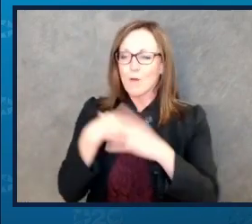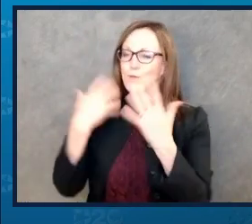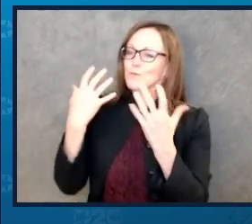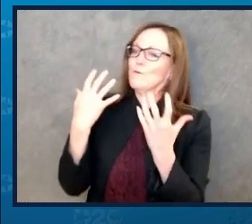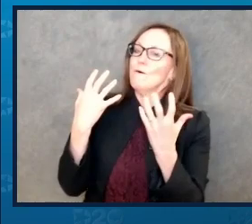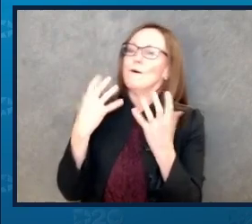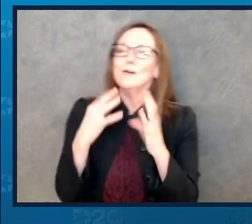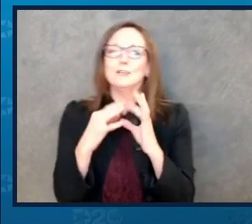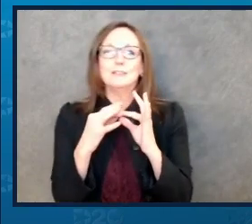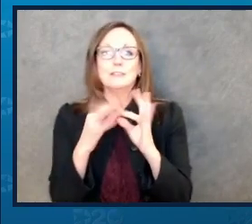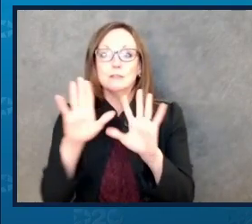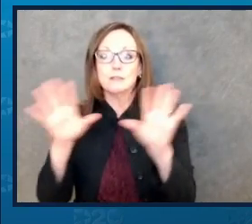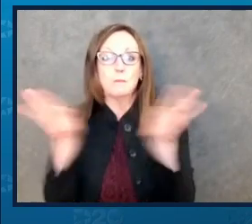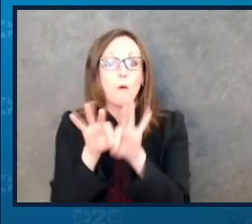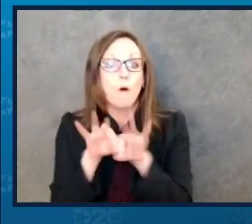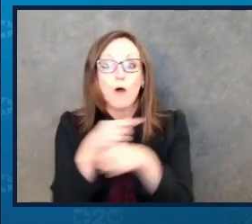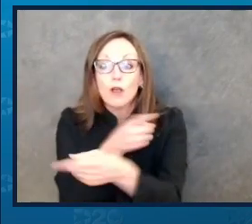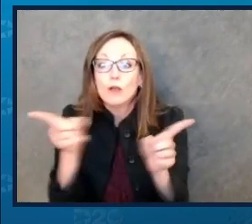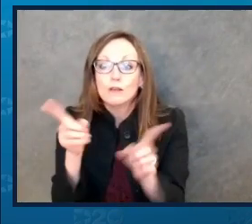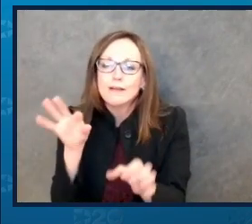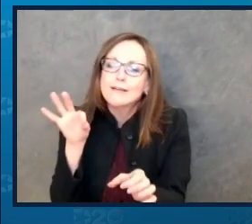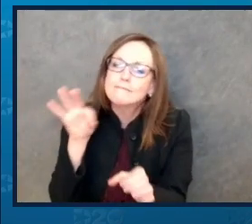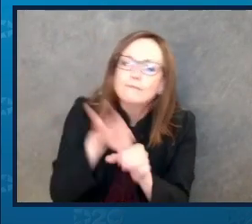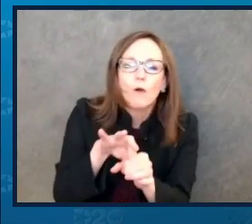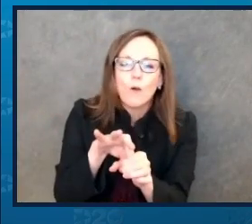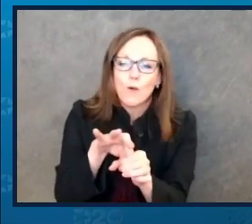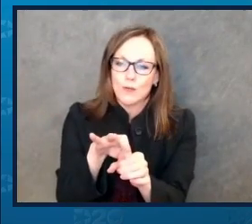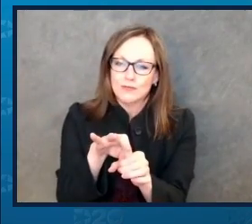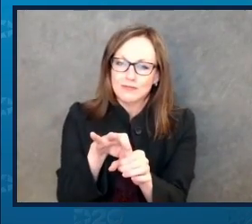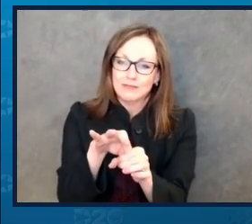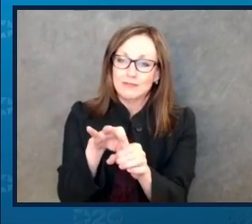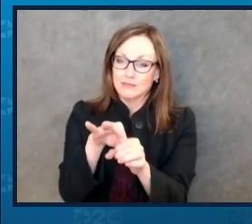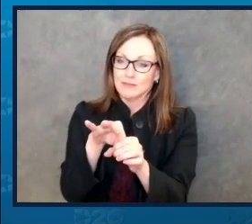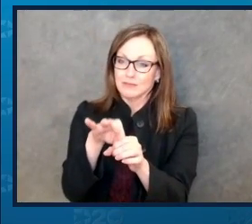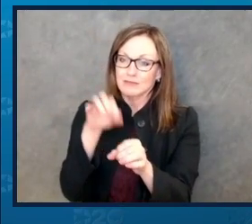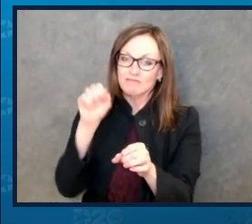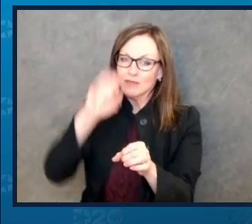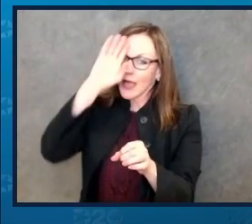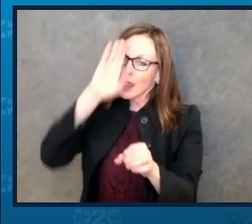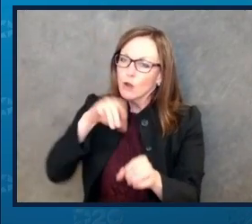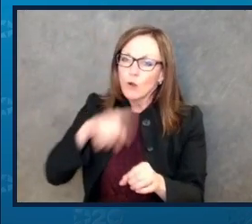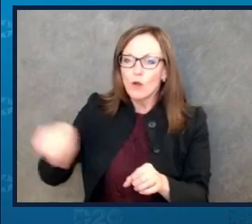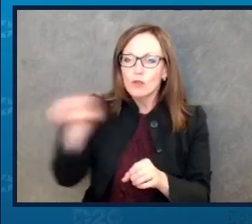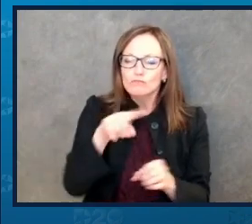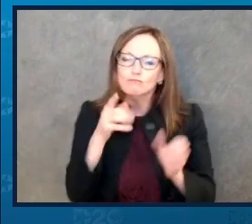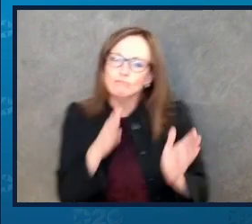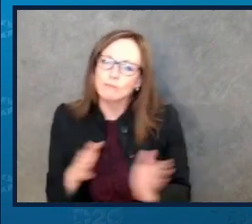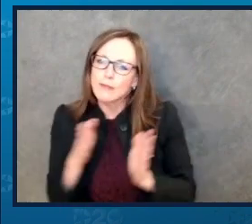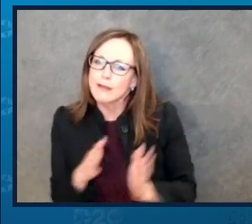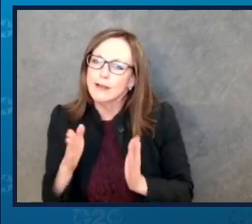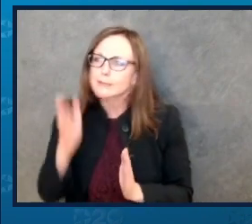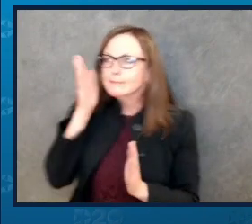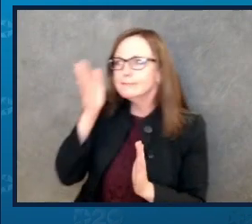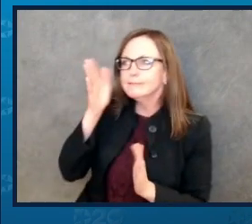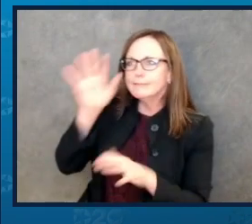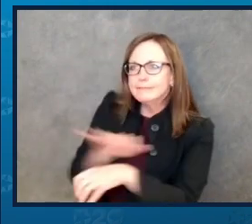IMPORTANCE OF VOTING. KNOW MANY OF YOU FLON VOTE THISAR BUT ADMITS THE EXCITEMENT AND ENTHUSIASM FOR THE ELECTION.